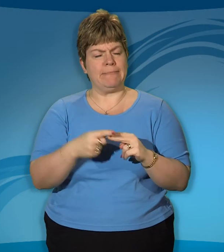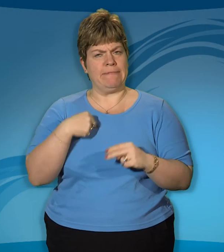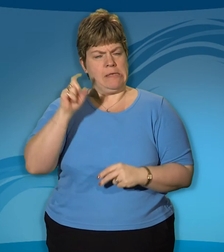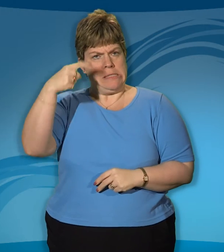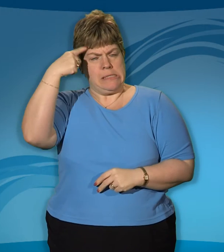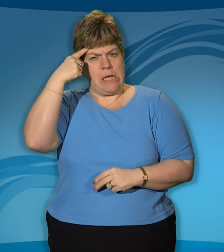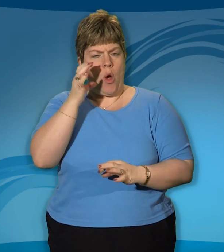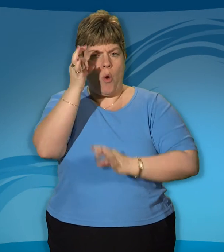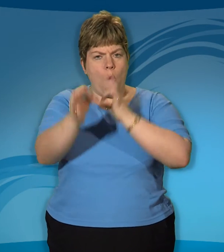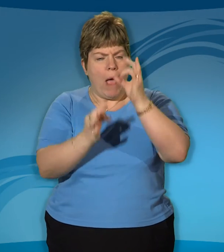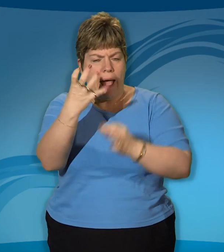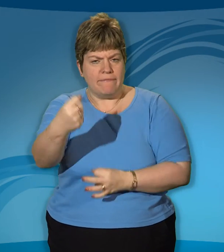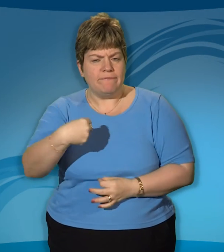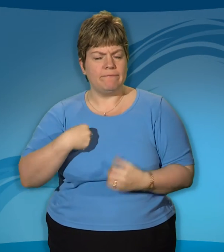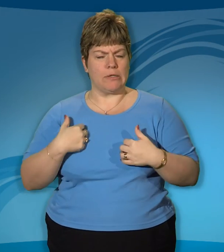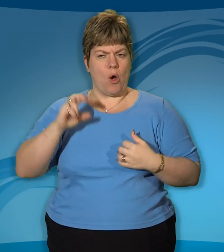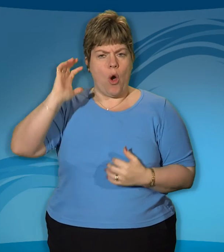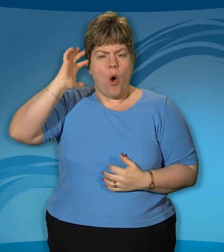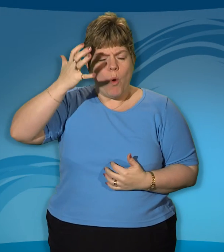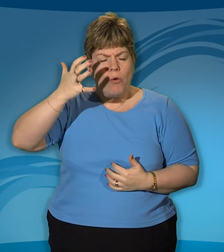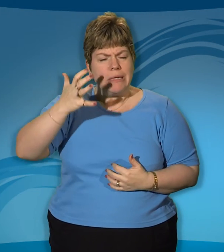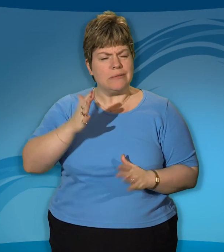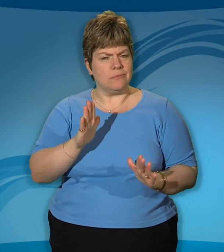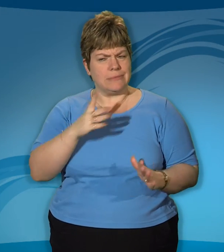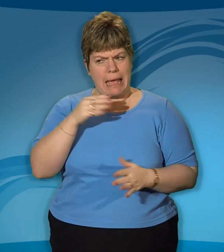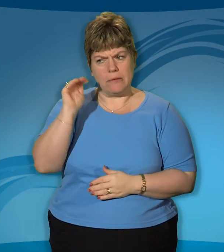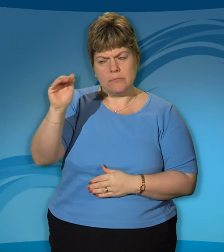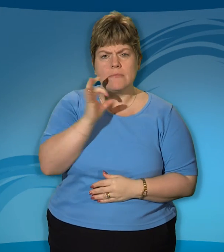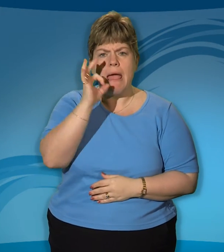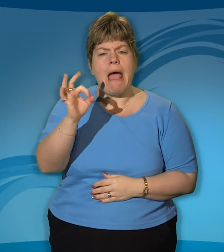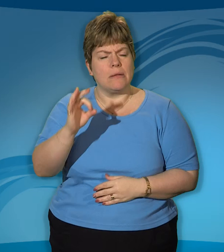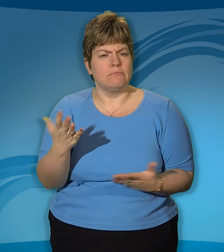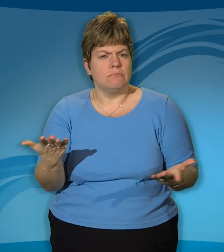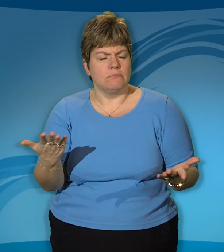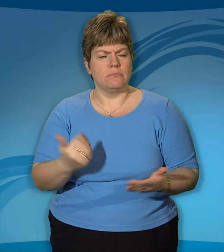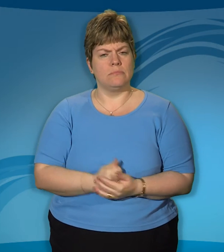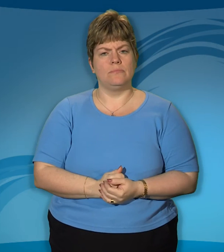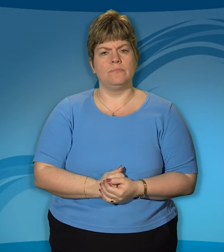If you have any questions or worries at this point please do not be afraid to raise them.